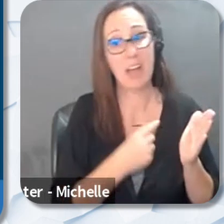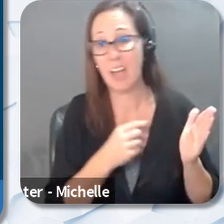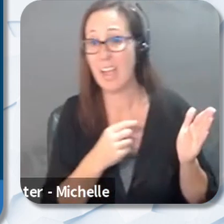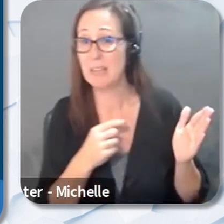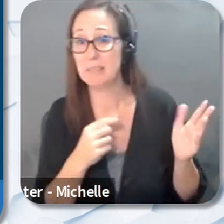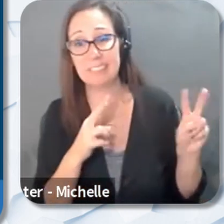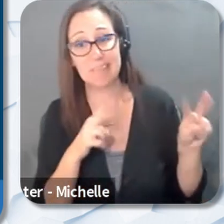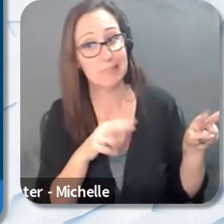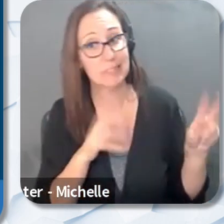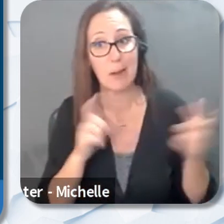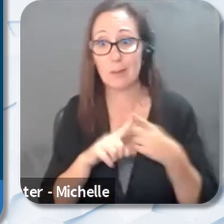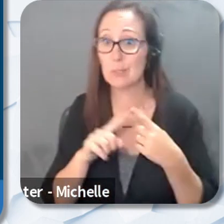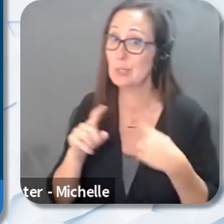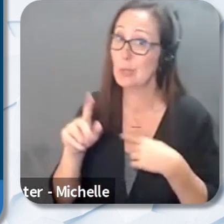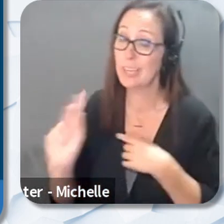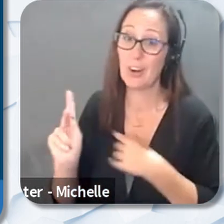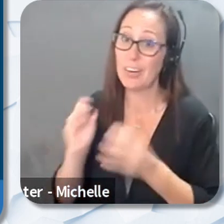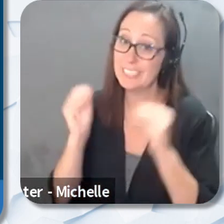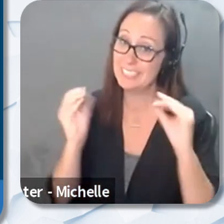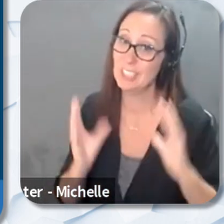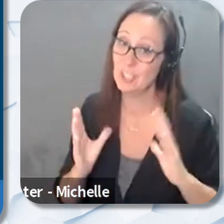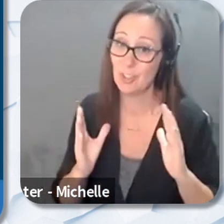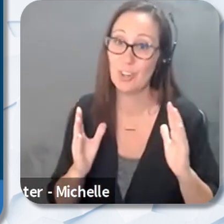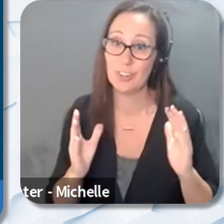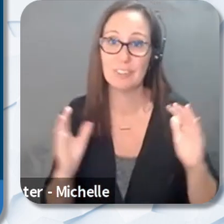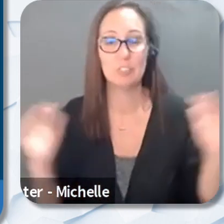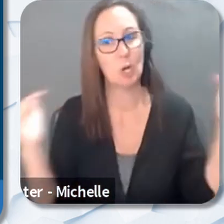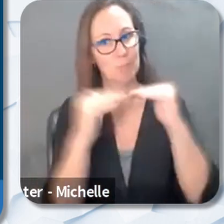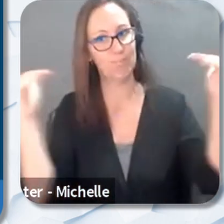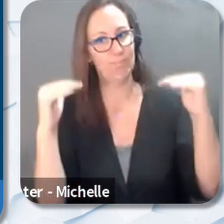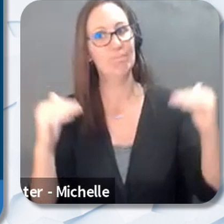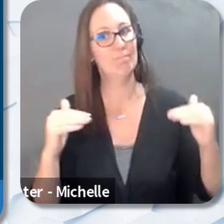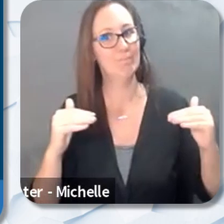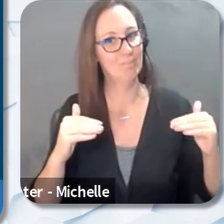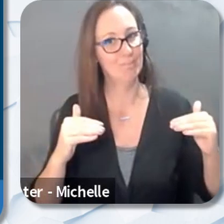same way as a kindergarten teacher. It really belt built them up and then allowed our kindergarten